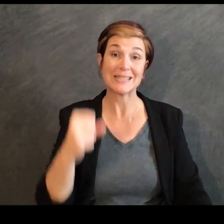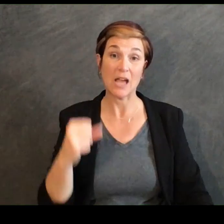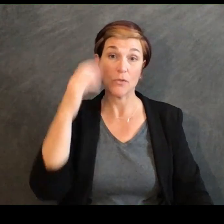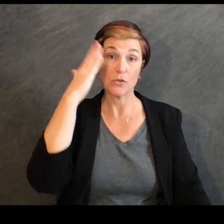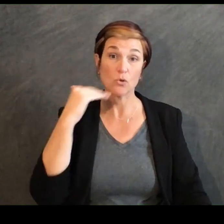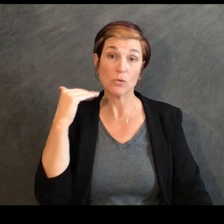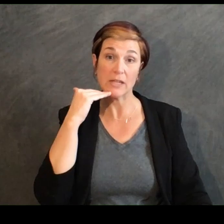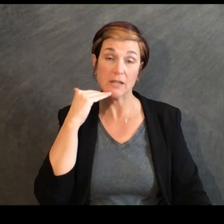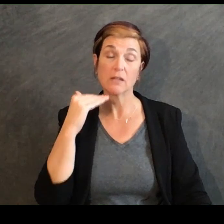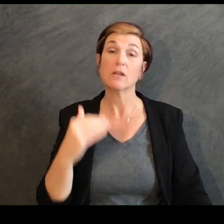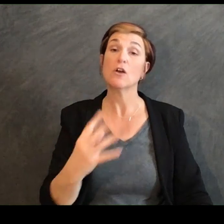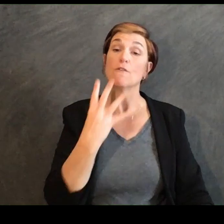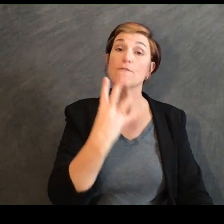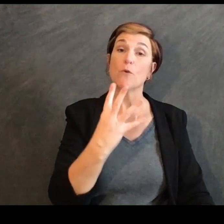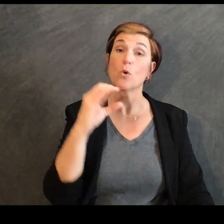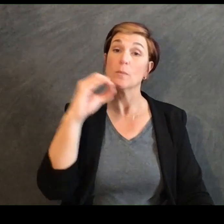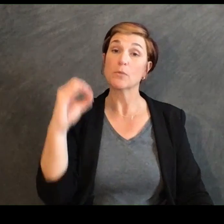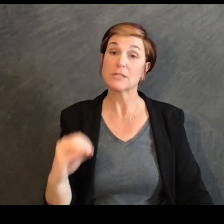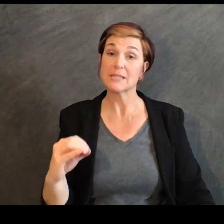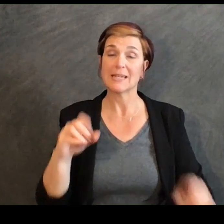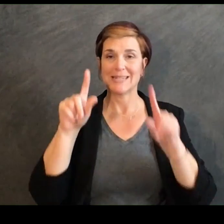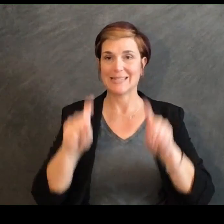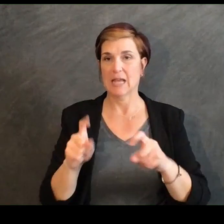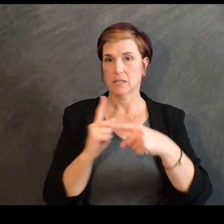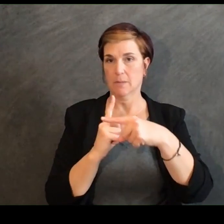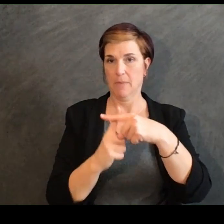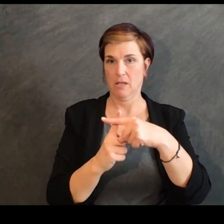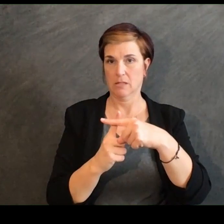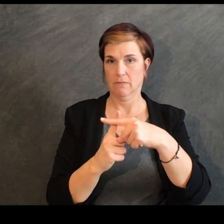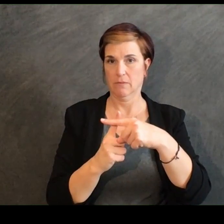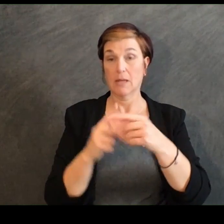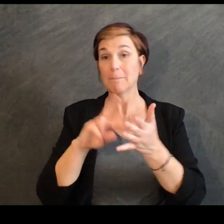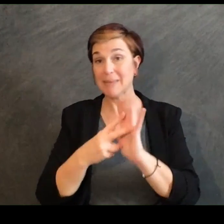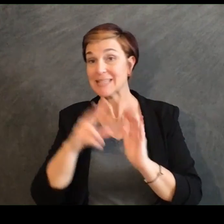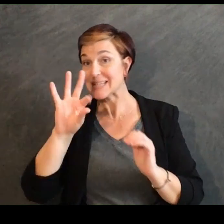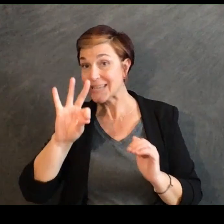tests were positive that means 96% of the people had a different respiratory